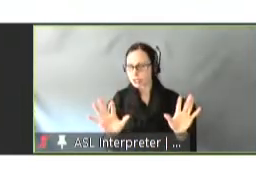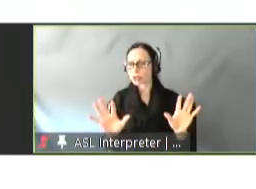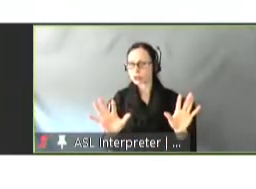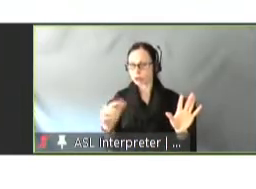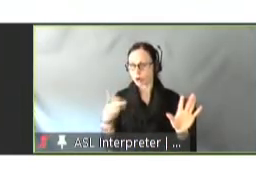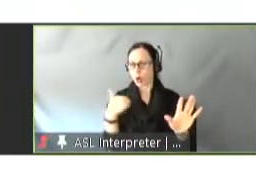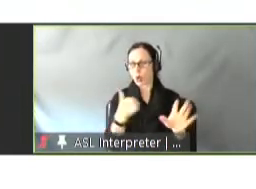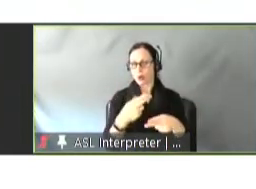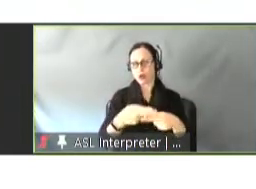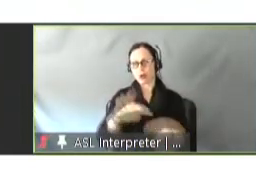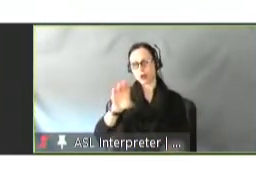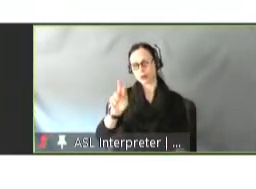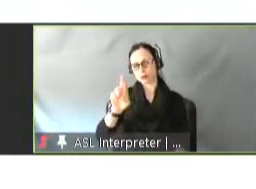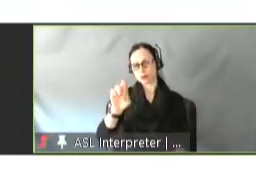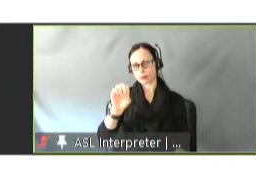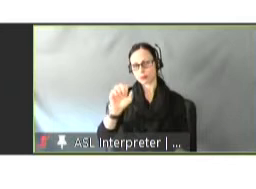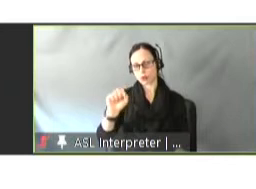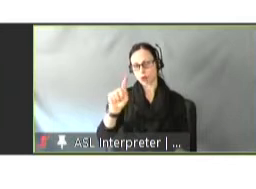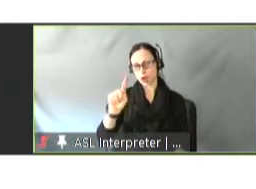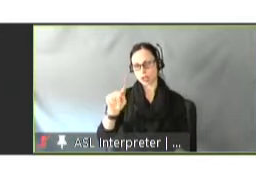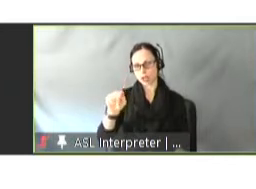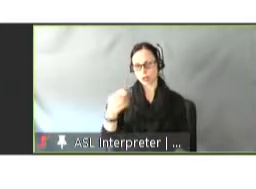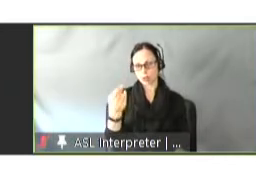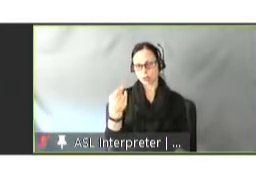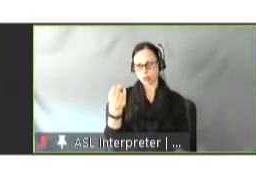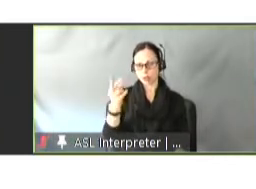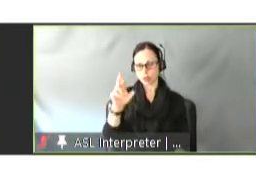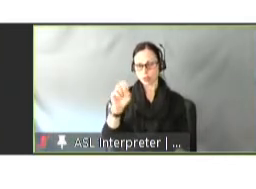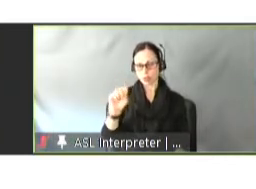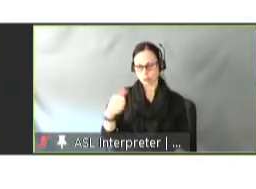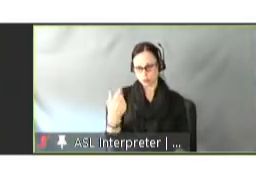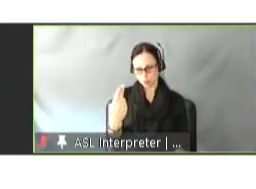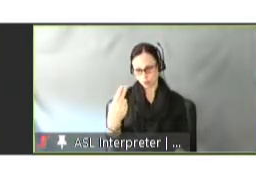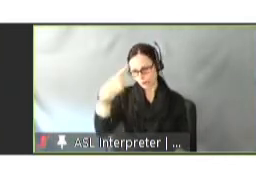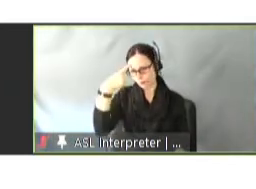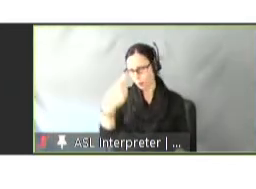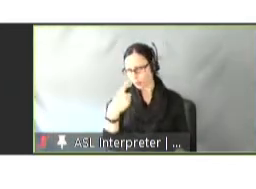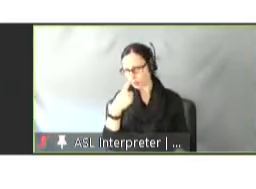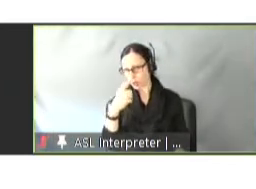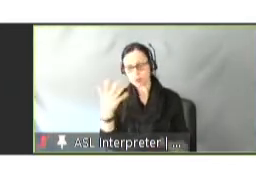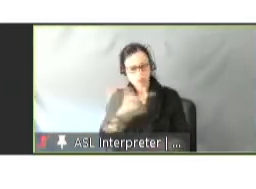breakthrough of the nose, where those animals that were vaccinated and boosted did have a blip in